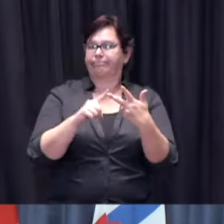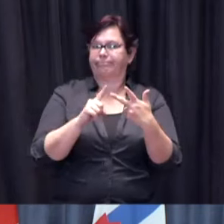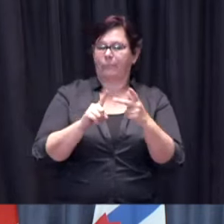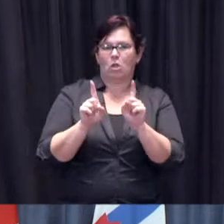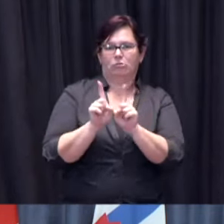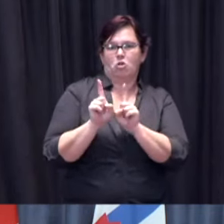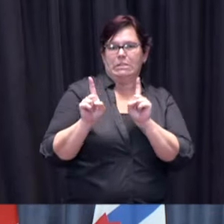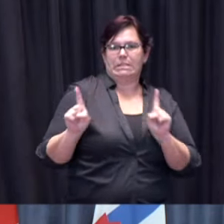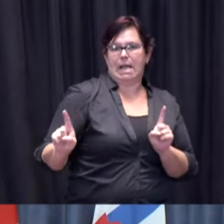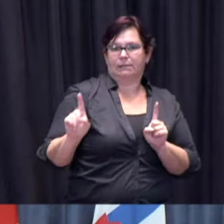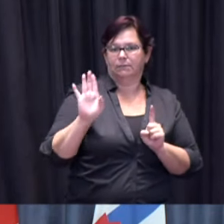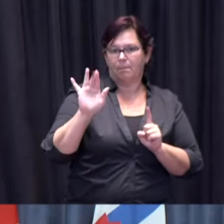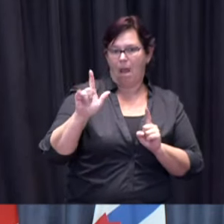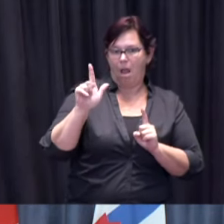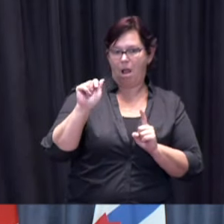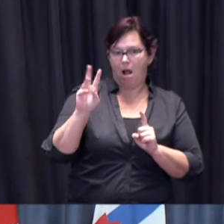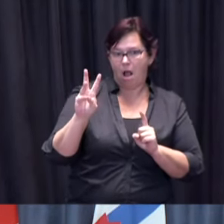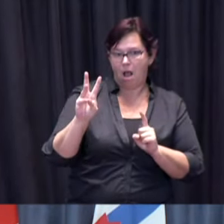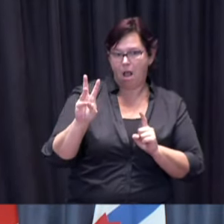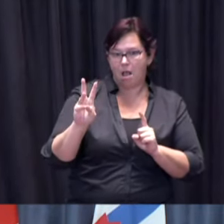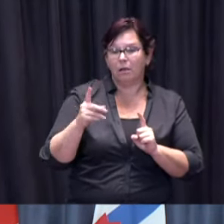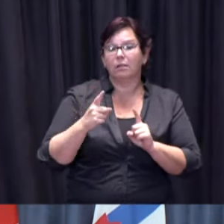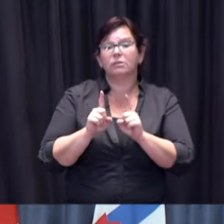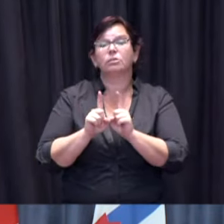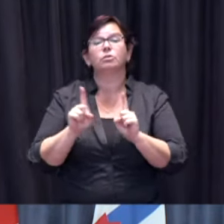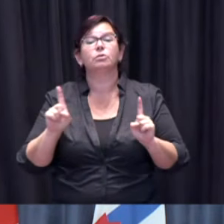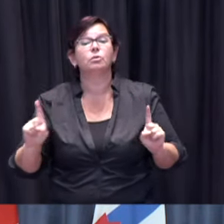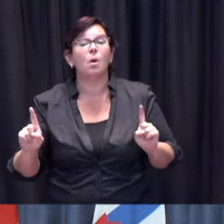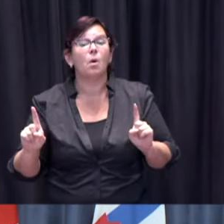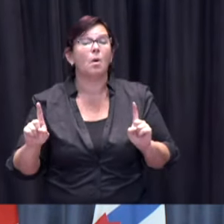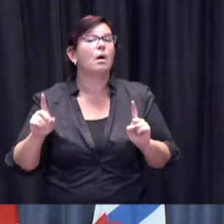social distancing by-laws that I enacted and which were later affirmed by the